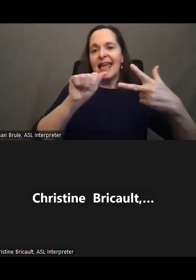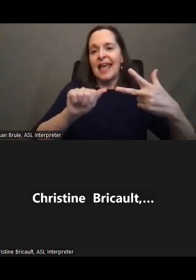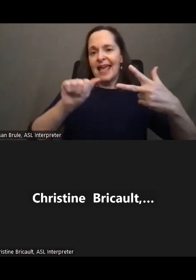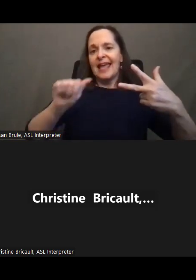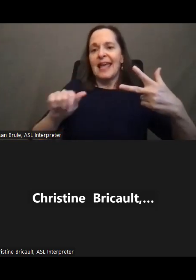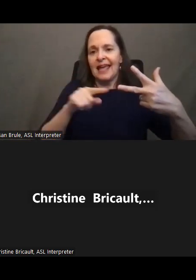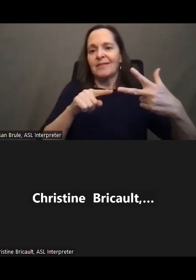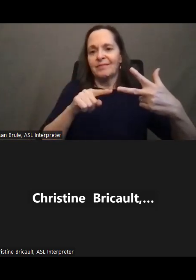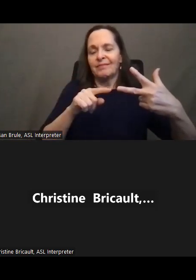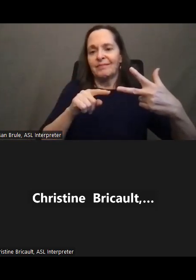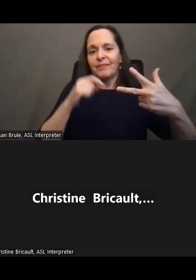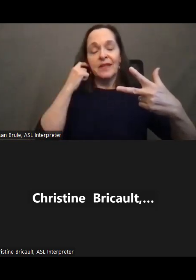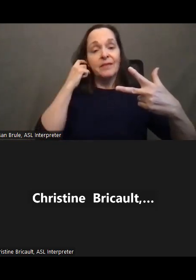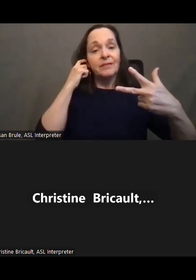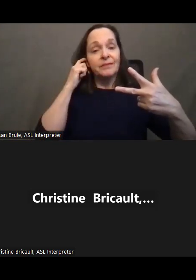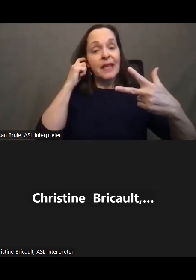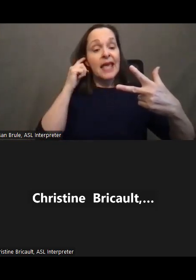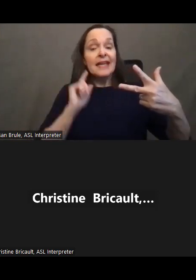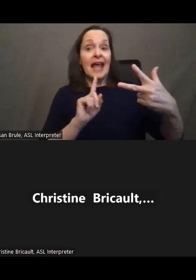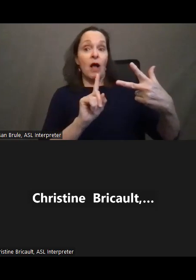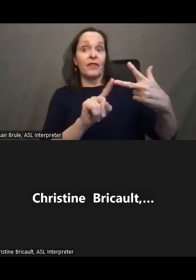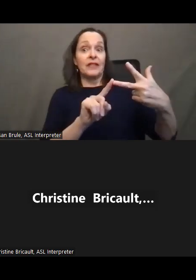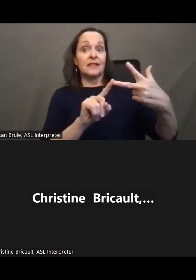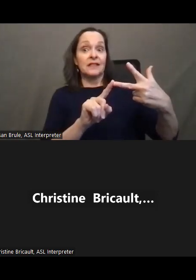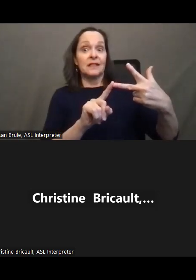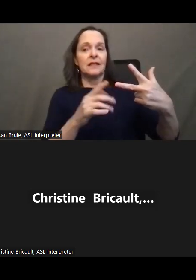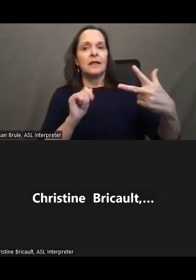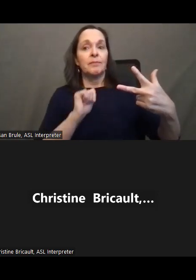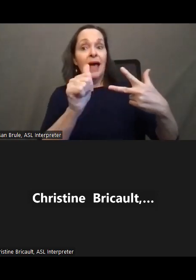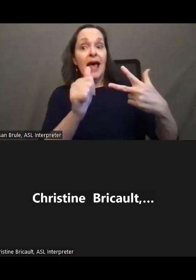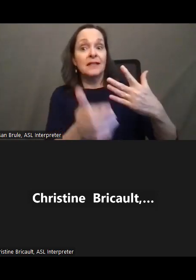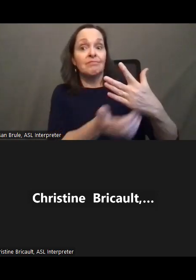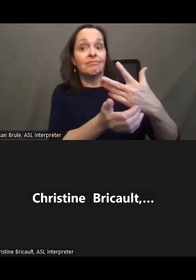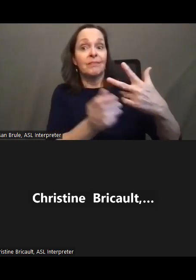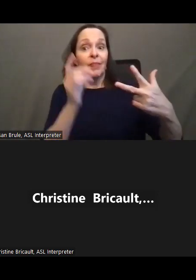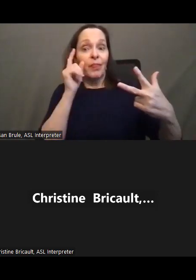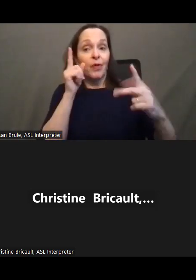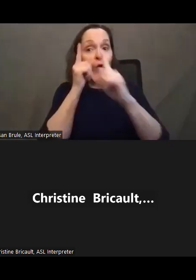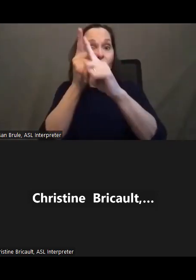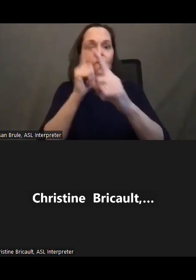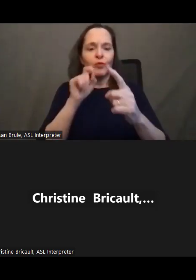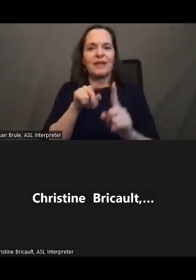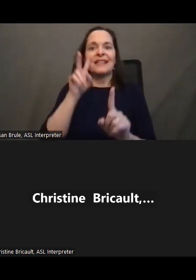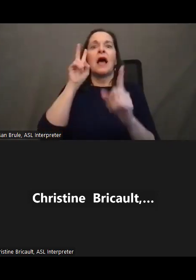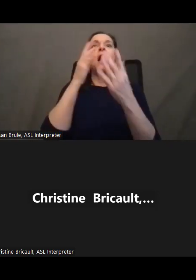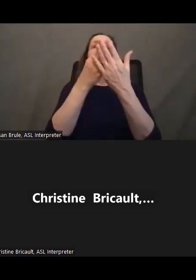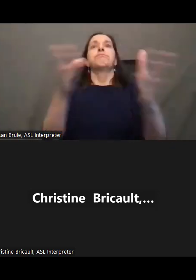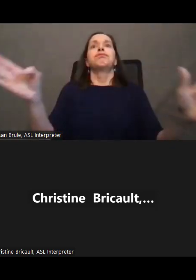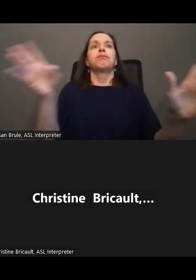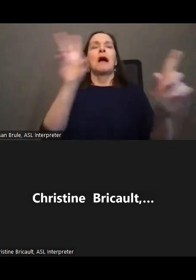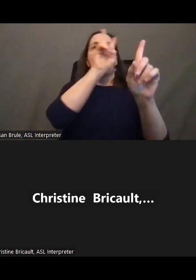Now, some lawyers forget that the ADA Amendments Act was passed, and so if